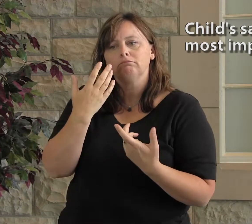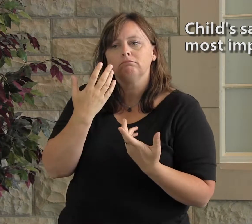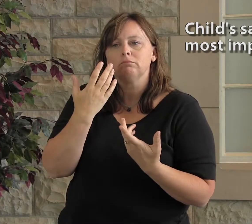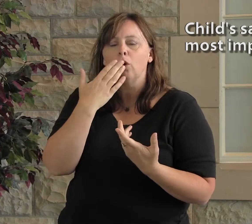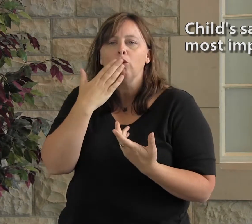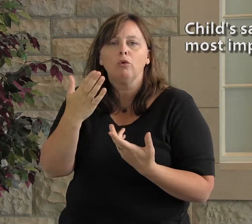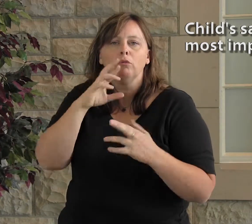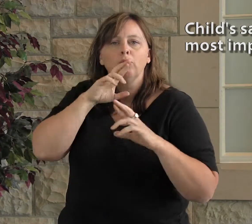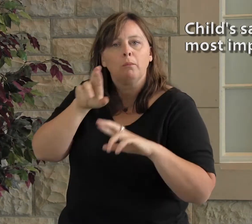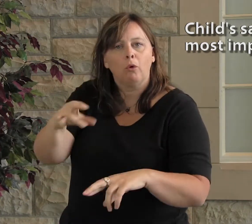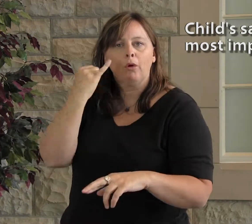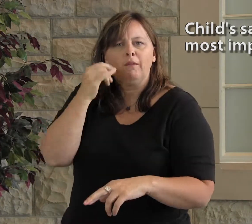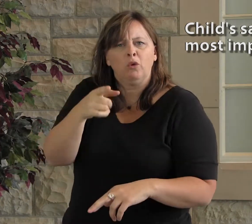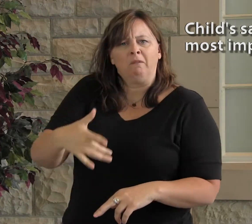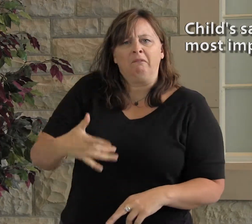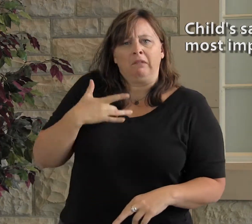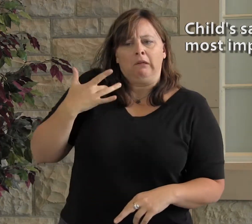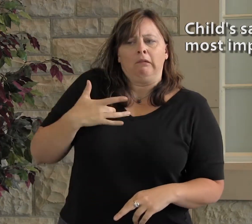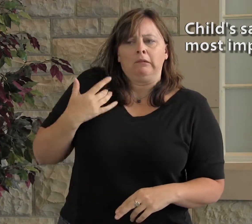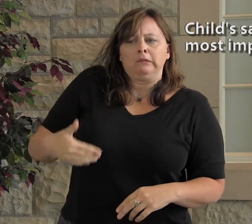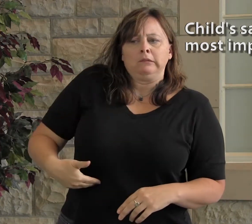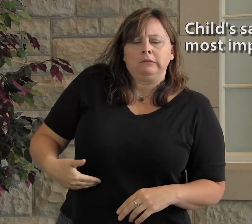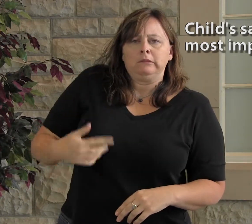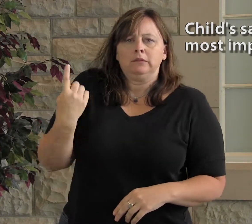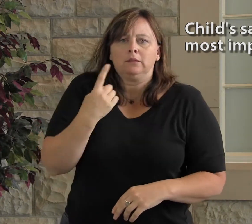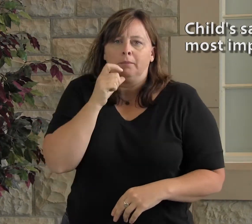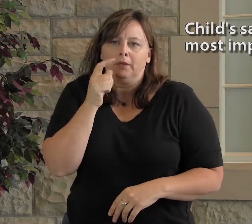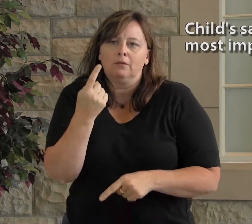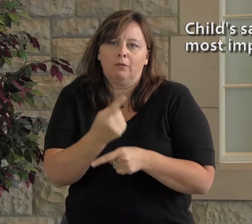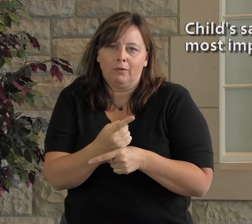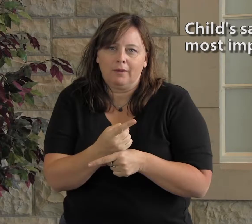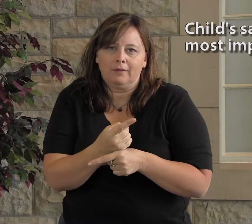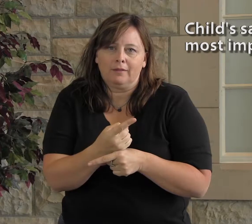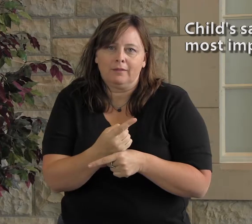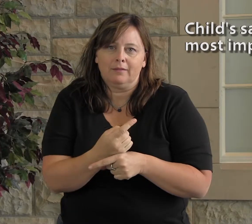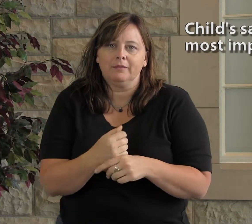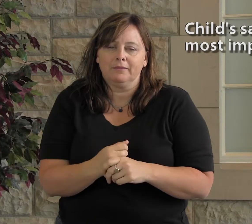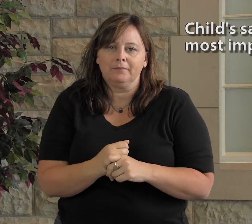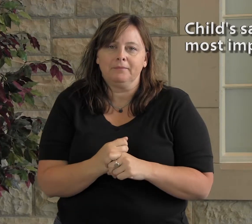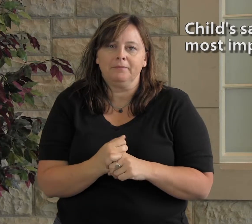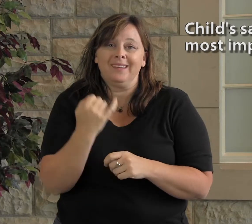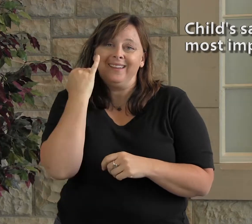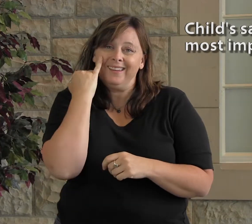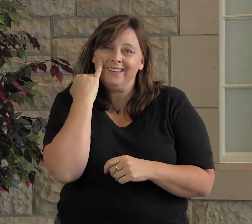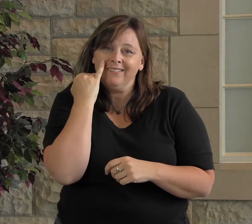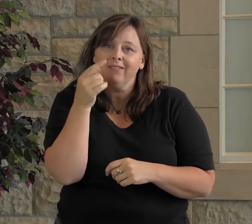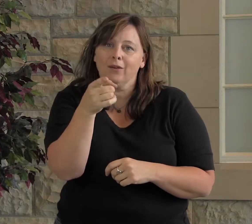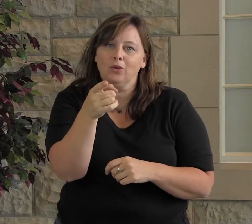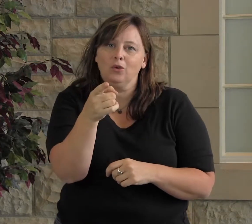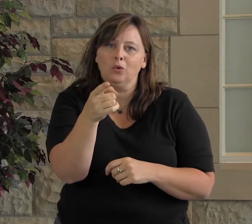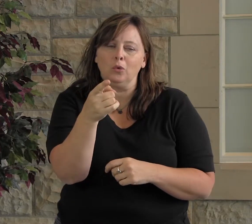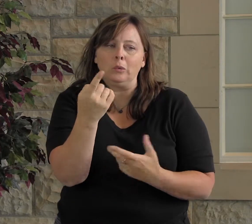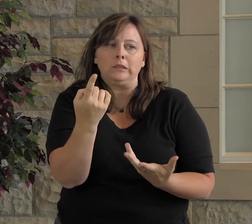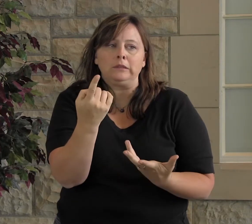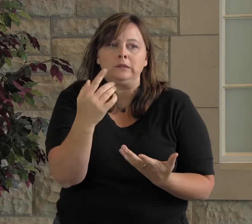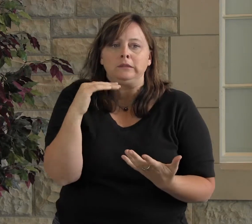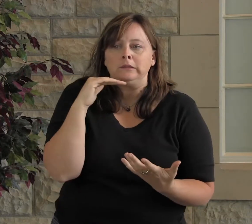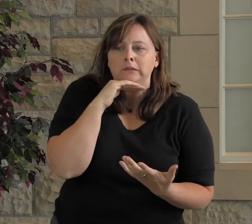for that. You are just making sure that the child's safety is most important. Now, if you make up a false